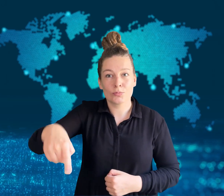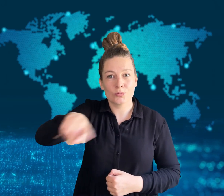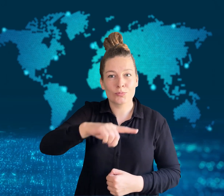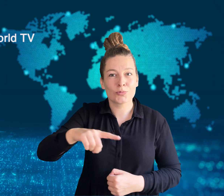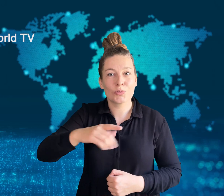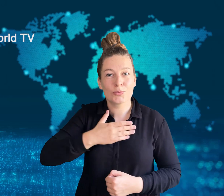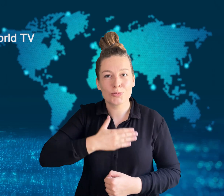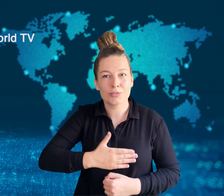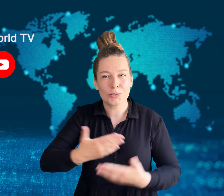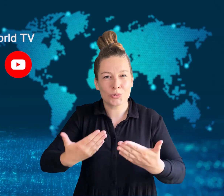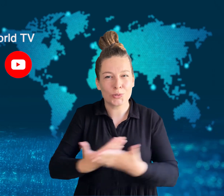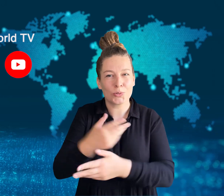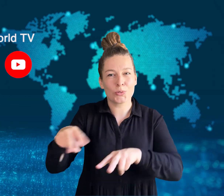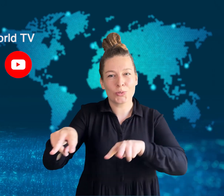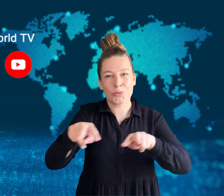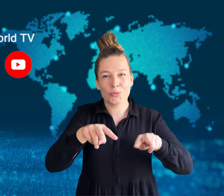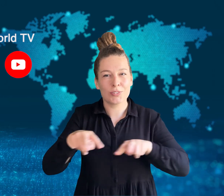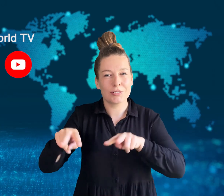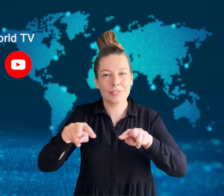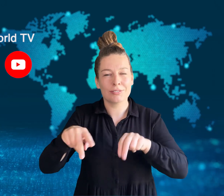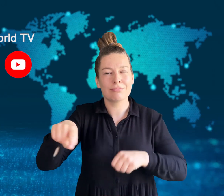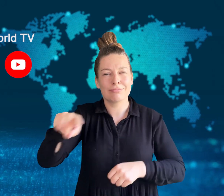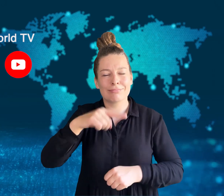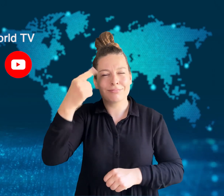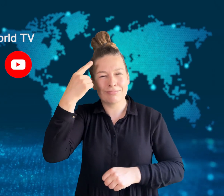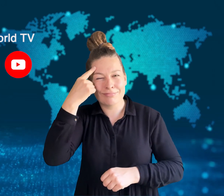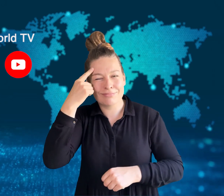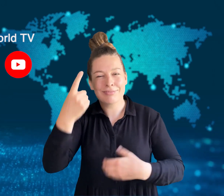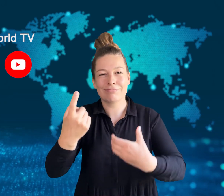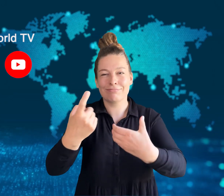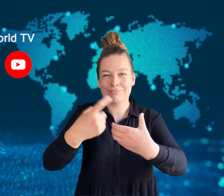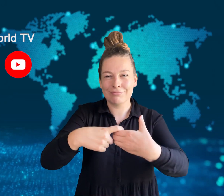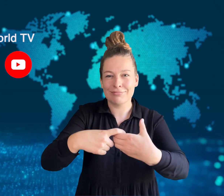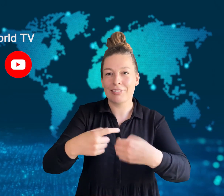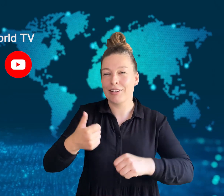Don't forget to subscribe, like, and follow H3 World TV